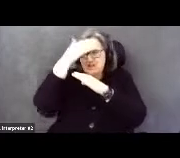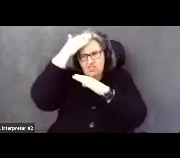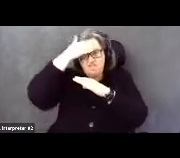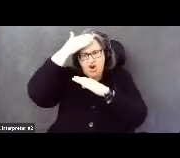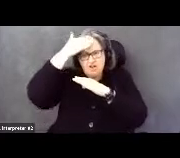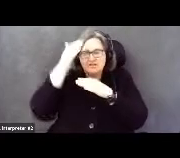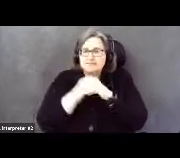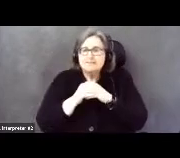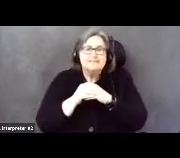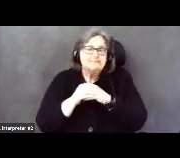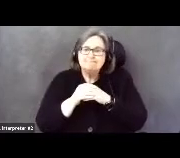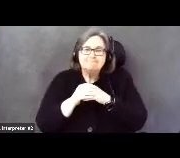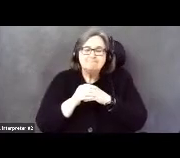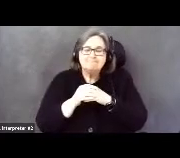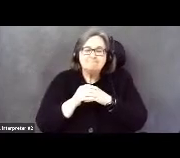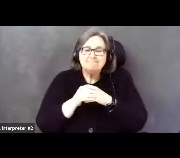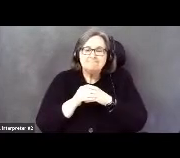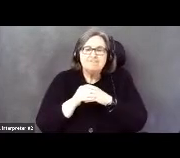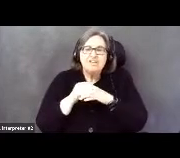affecting then the adaptability